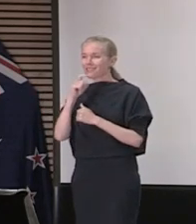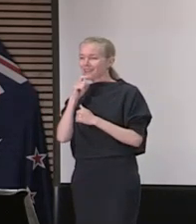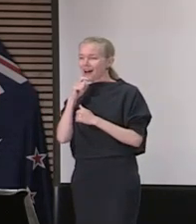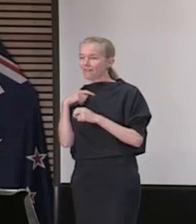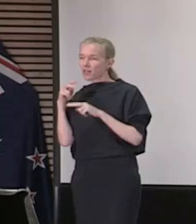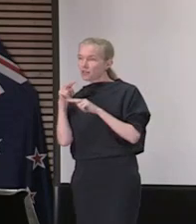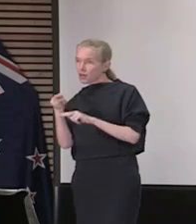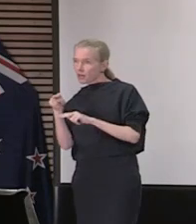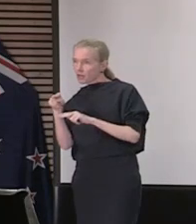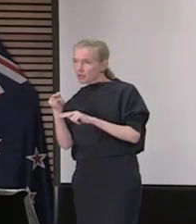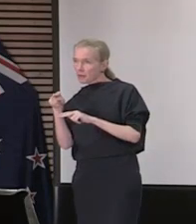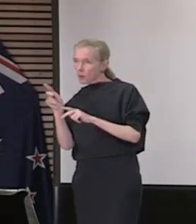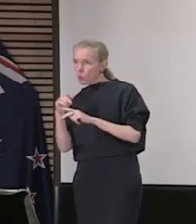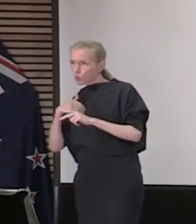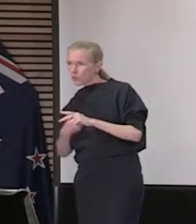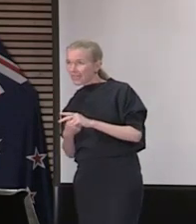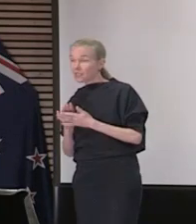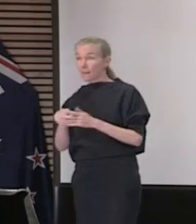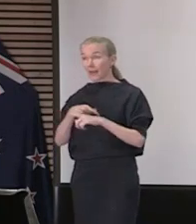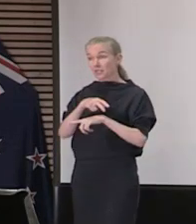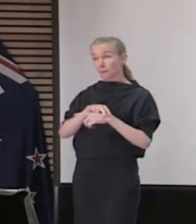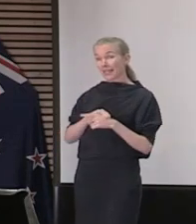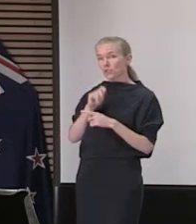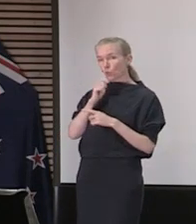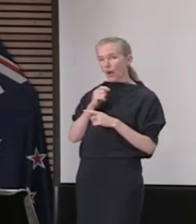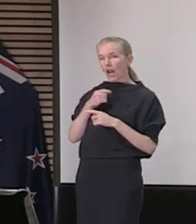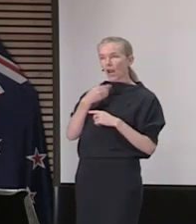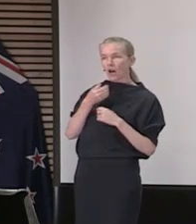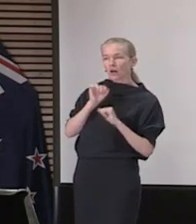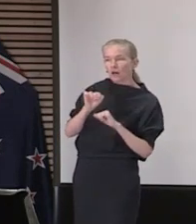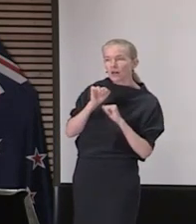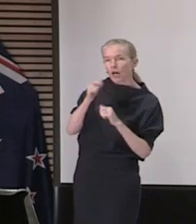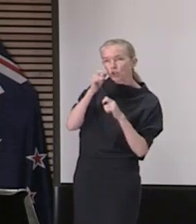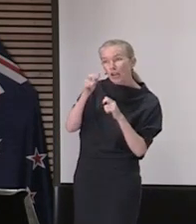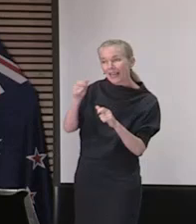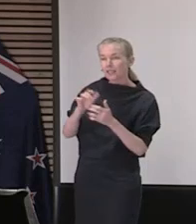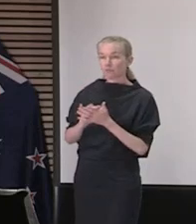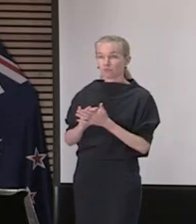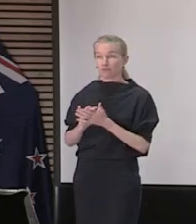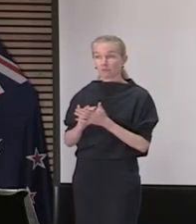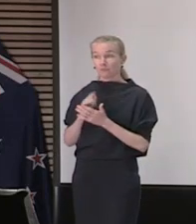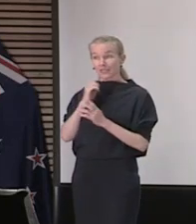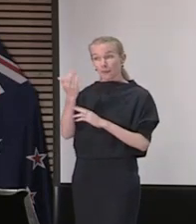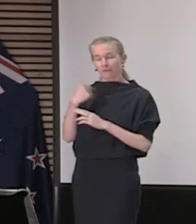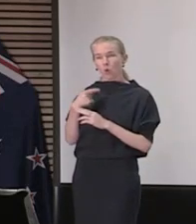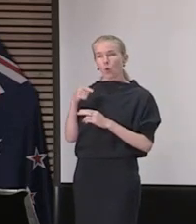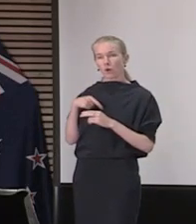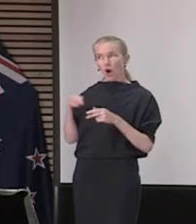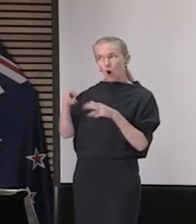Thereis a reason also that we'vebeen using particular hotels. We need to make sure that wecan keep them secure, and ofcourse, we've got the abilityto